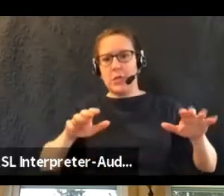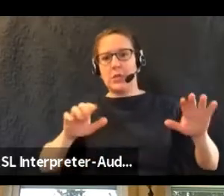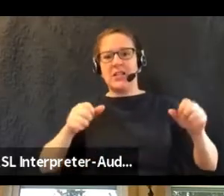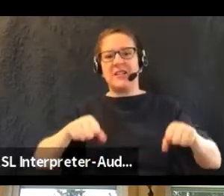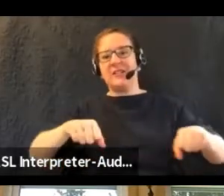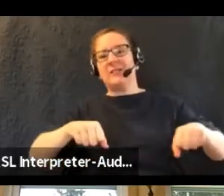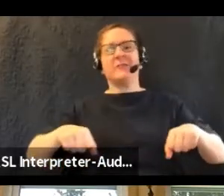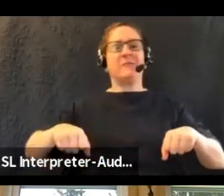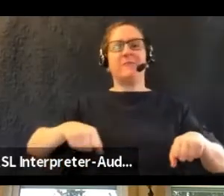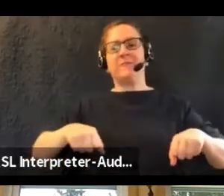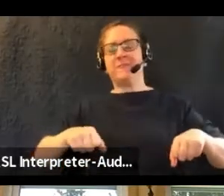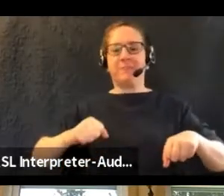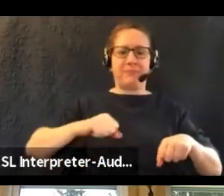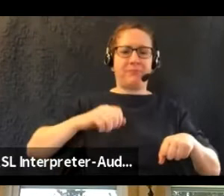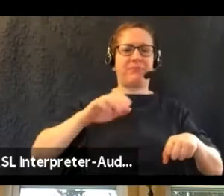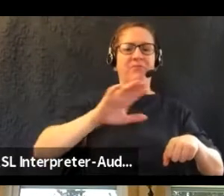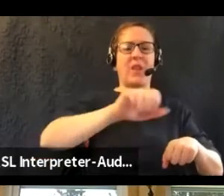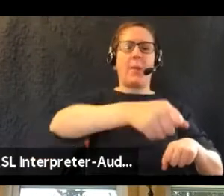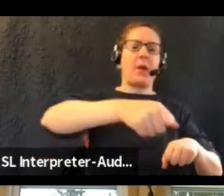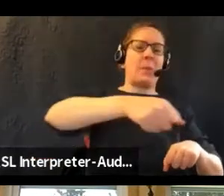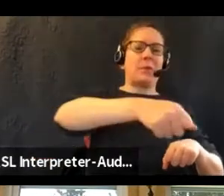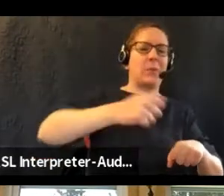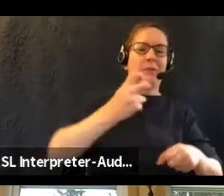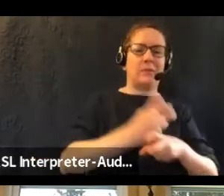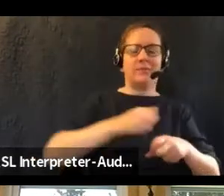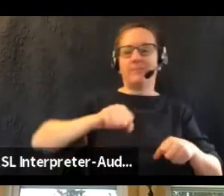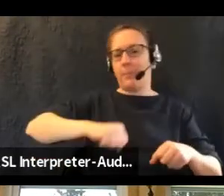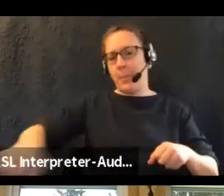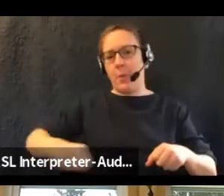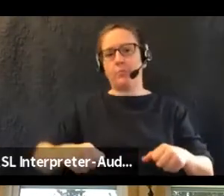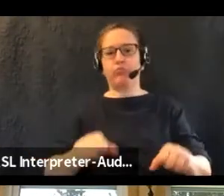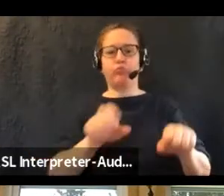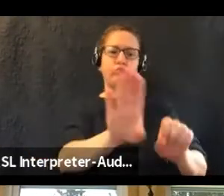function of opening up a door. Could be someone who has had an accident.